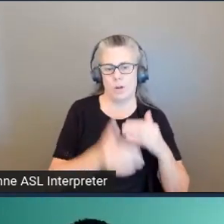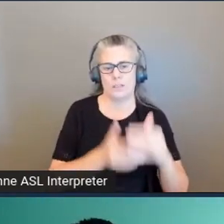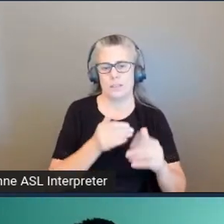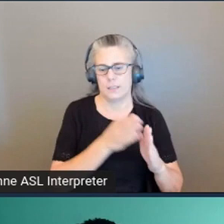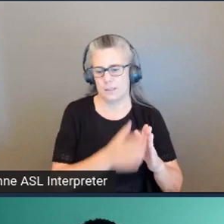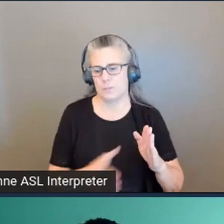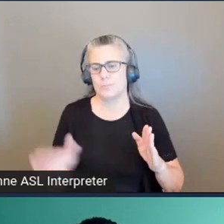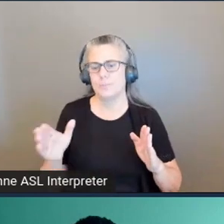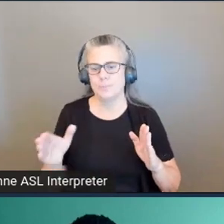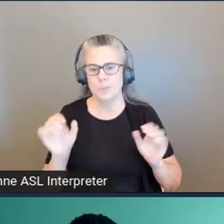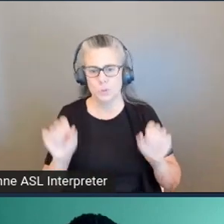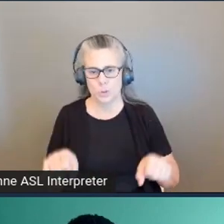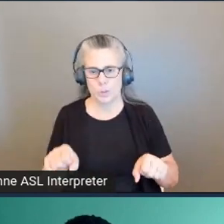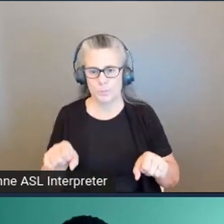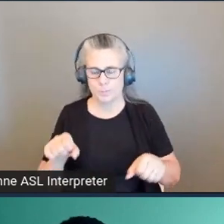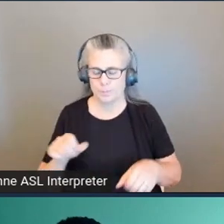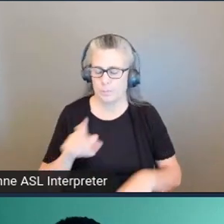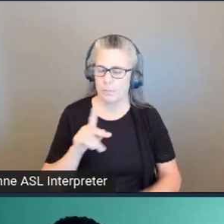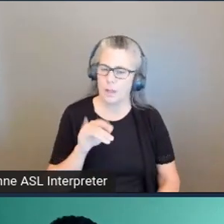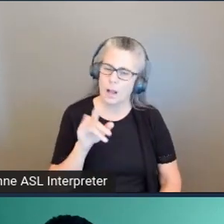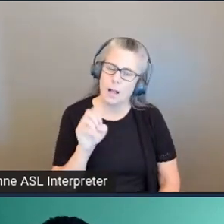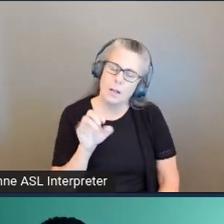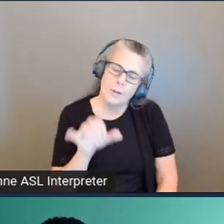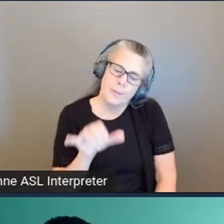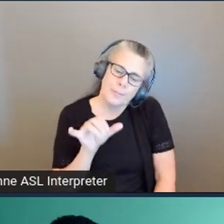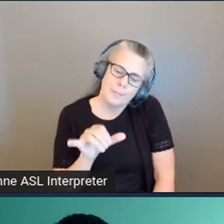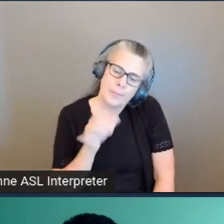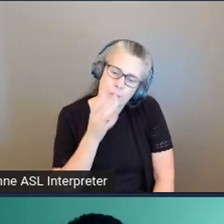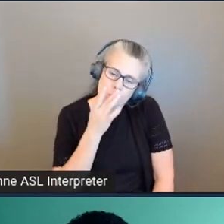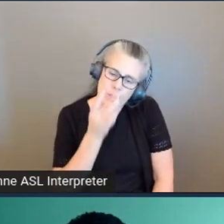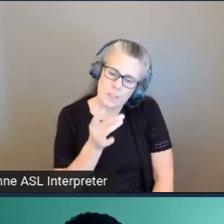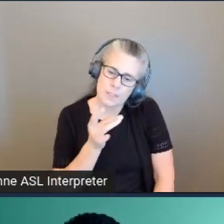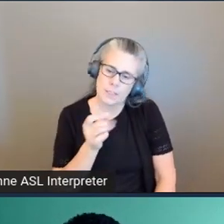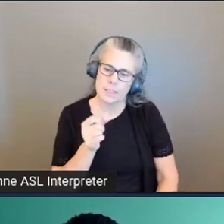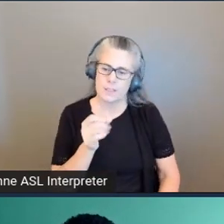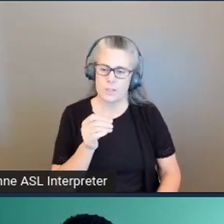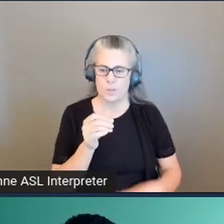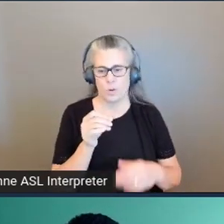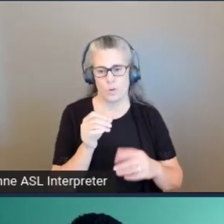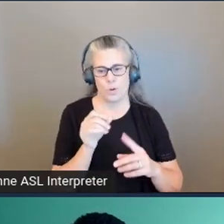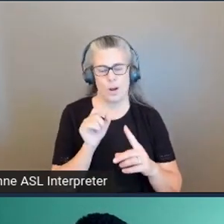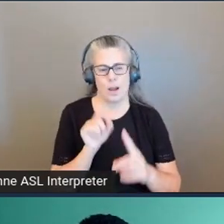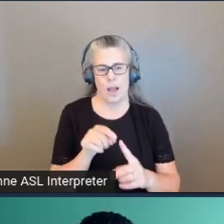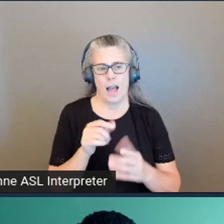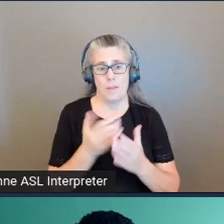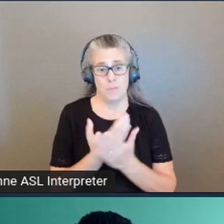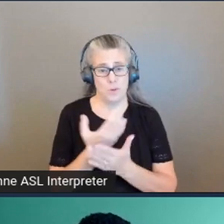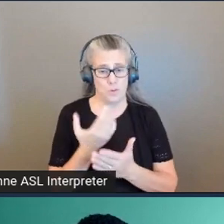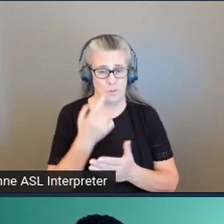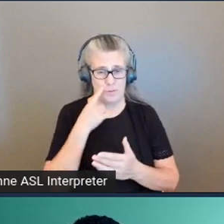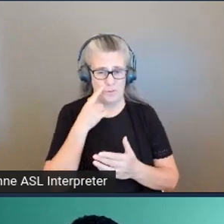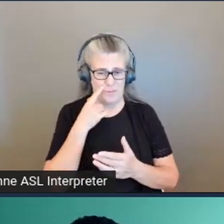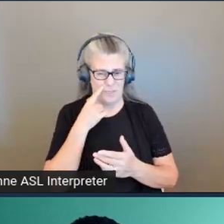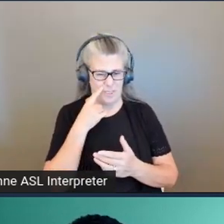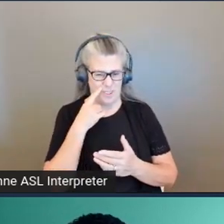that I was curious about. I'm, like I said, I'm new to all of this, and what I would most likely do is I would try